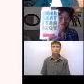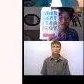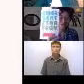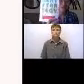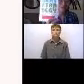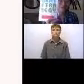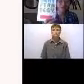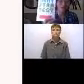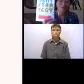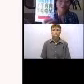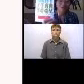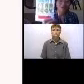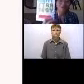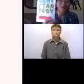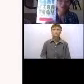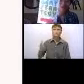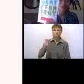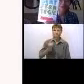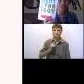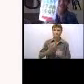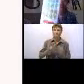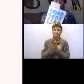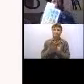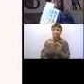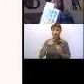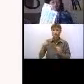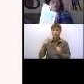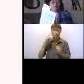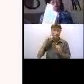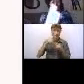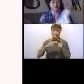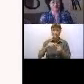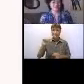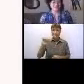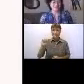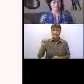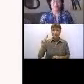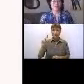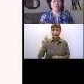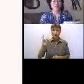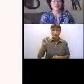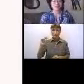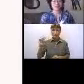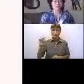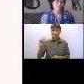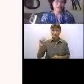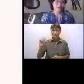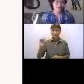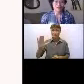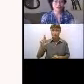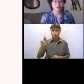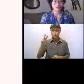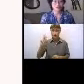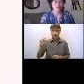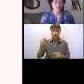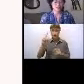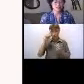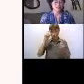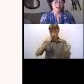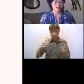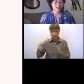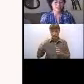Maree Brown’s Emergent Strategy. This is very much the basis of emergent process. I